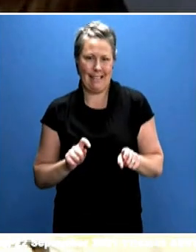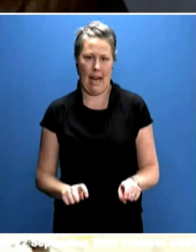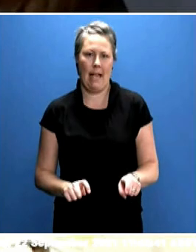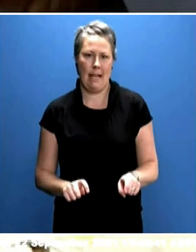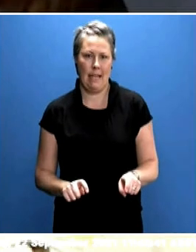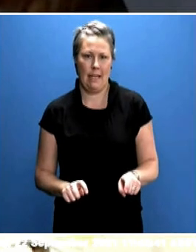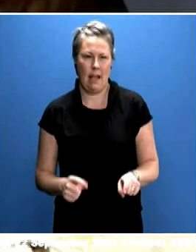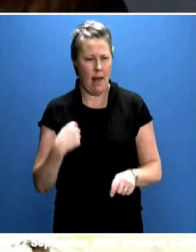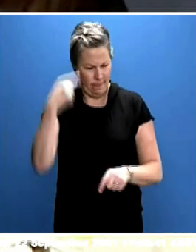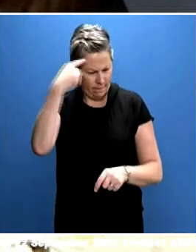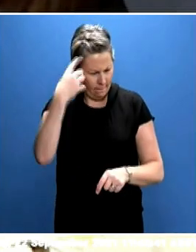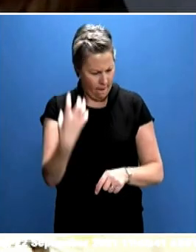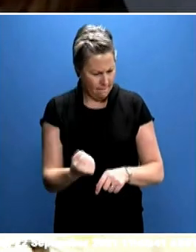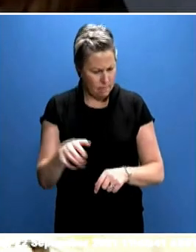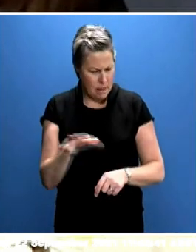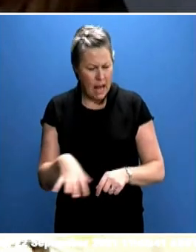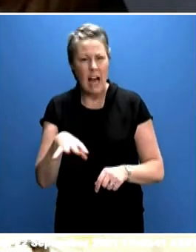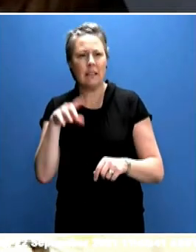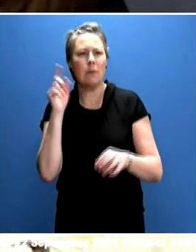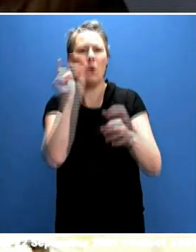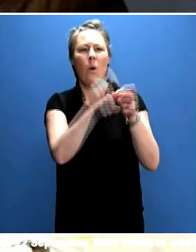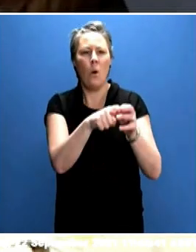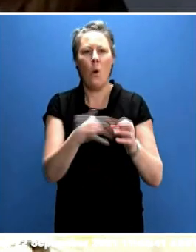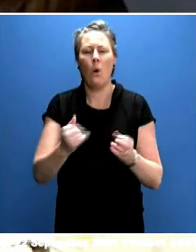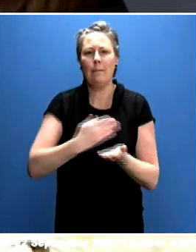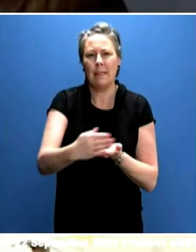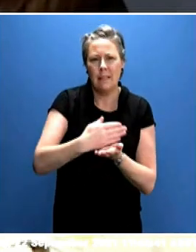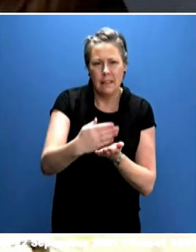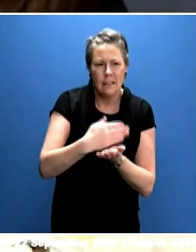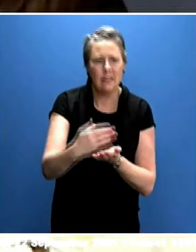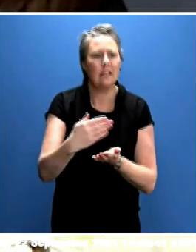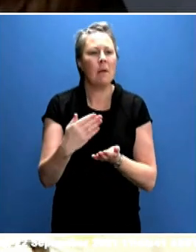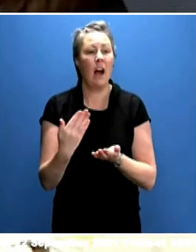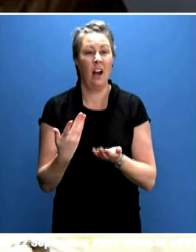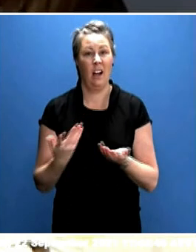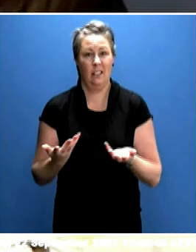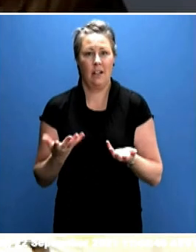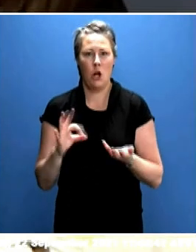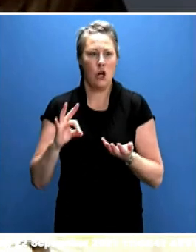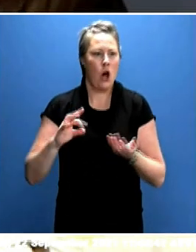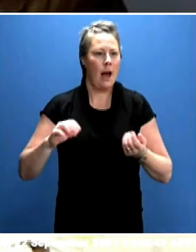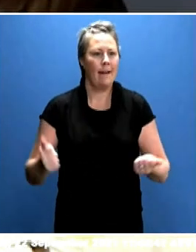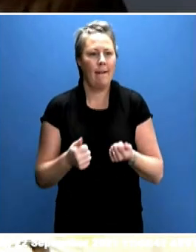I think there's a basketball court and maybe a ping-pong table, but not a lot of other recreational activities available to the children.